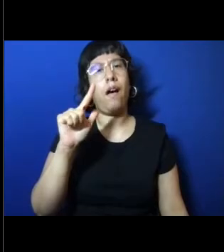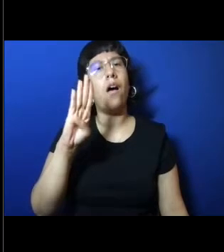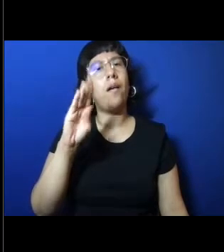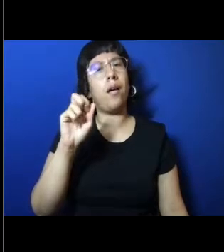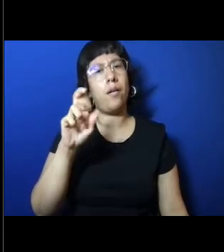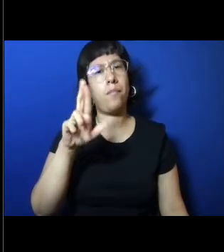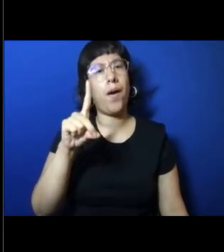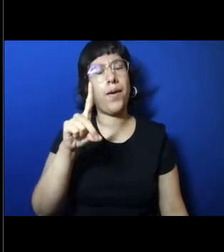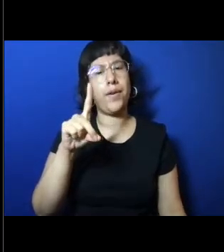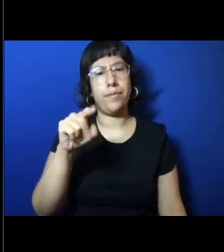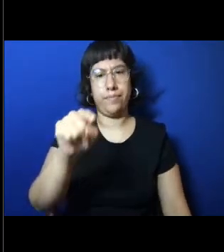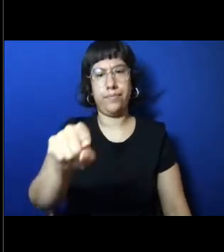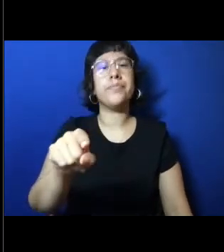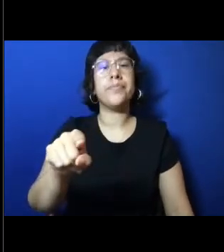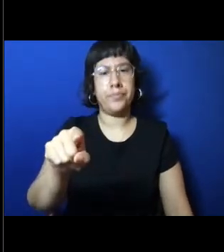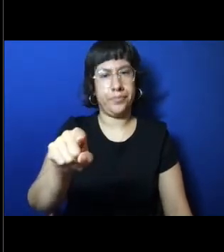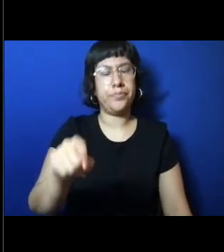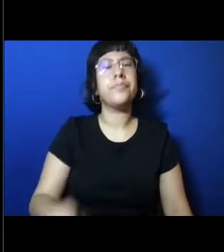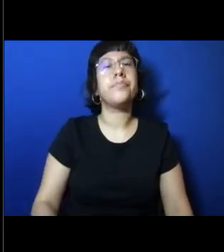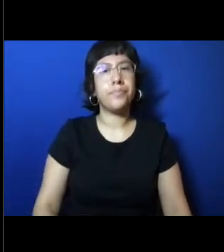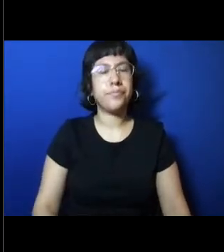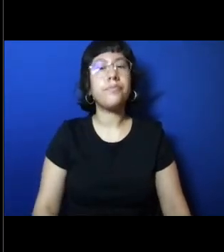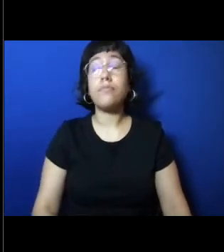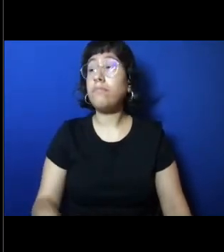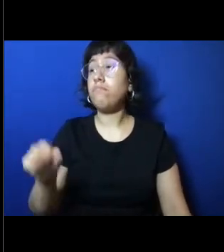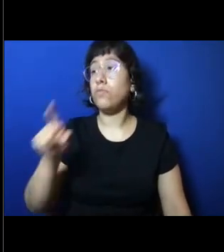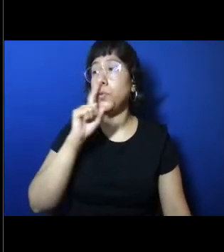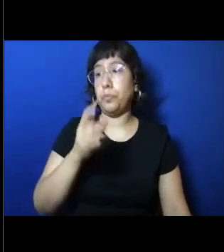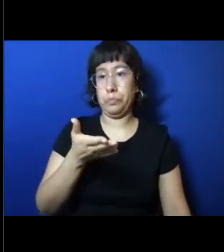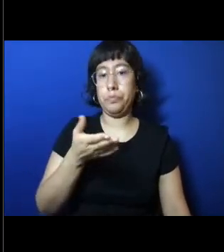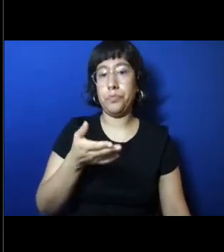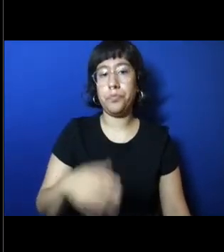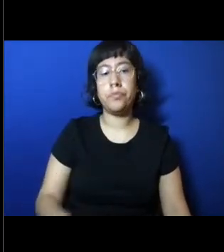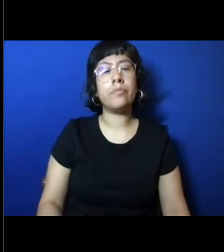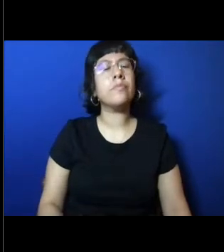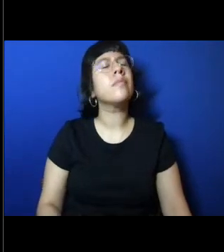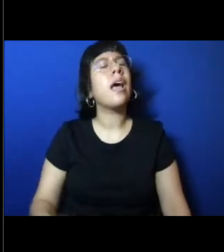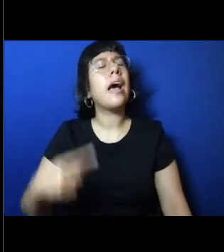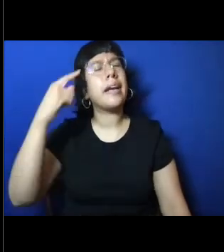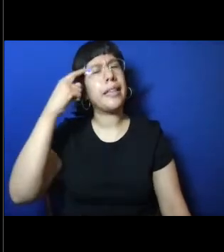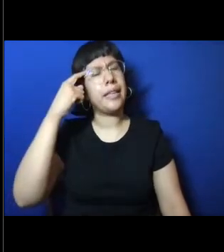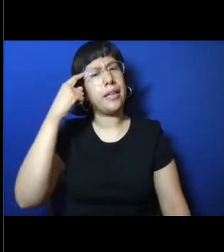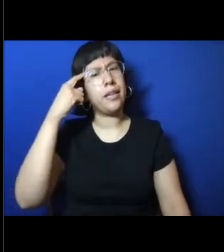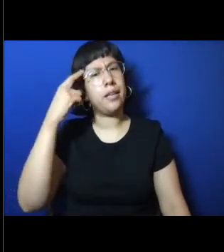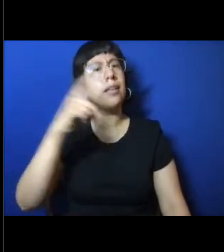Let's see. Yep. [Nicole] So, I think this is the one Zach is asking about.